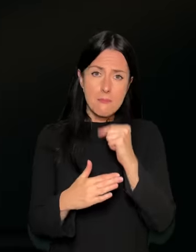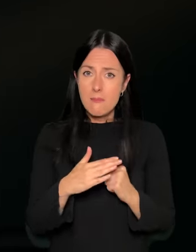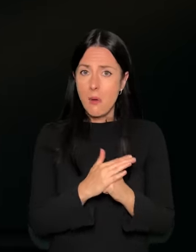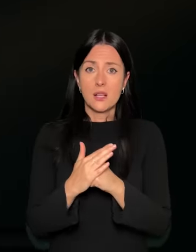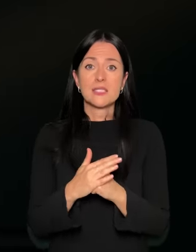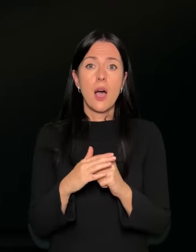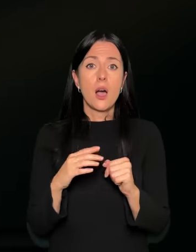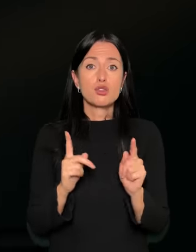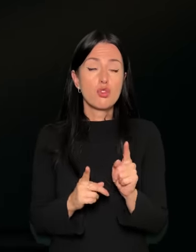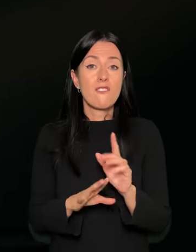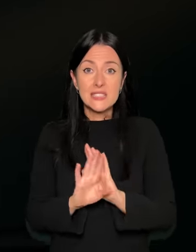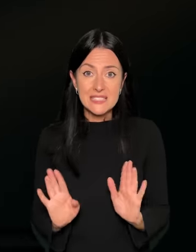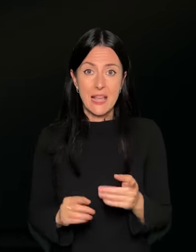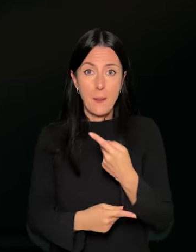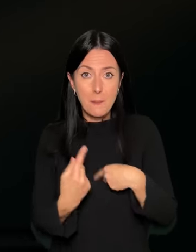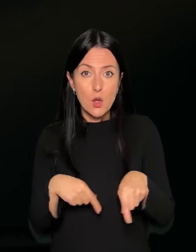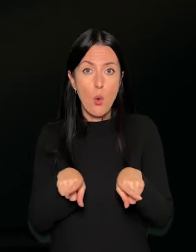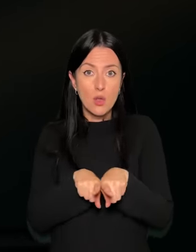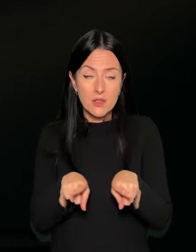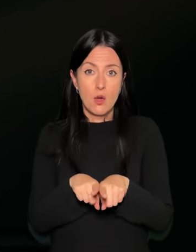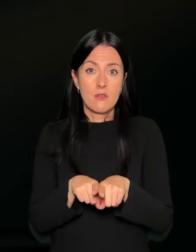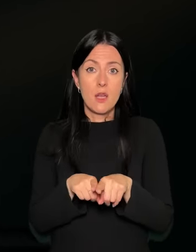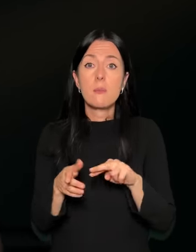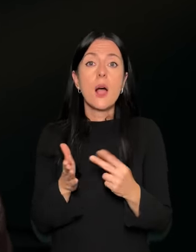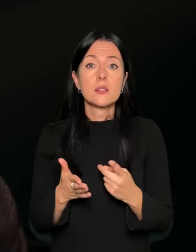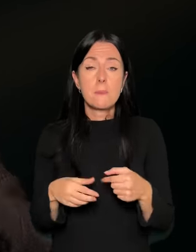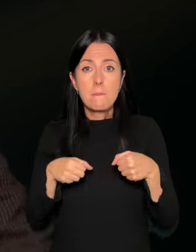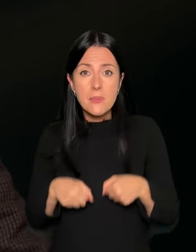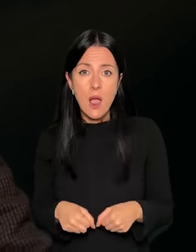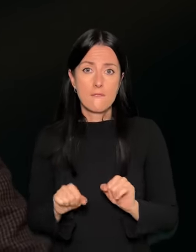that we should all be equal in terms of rights and opportunities.